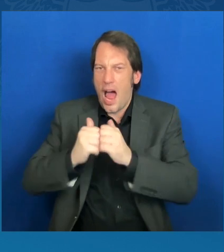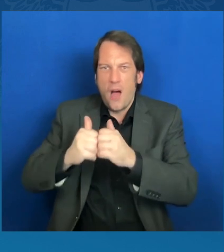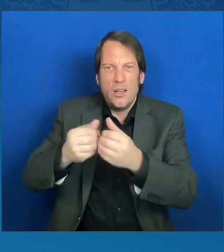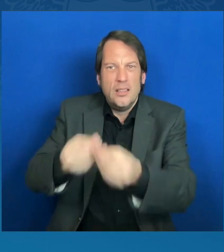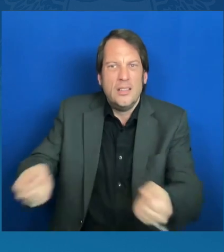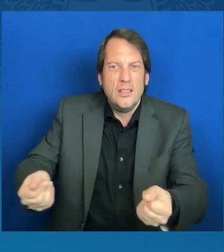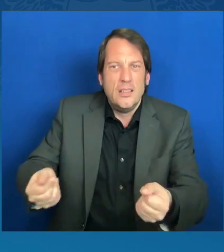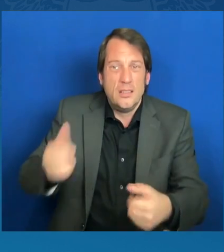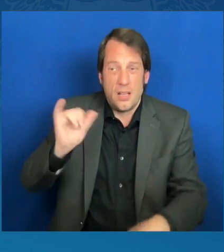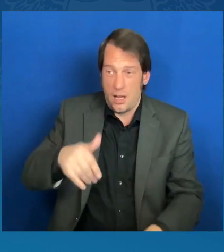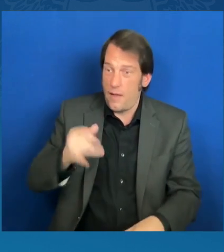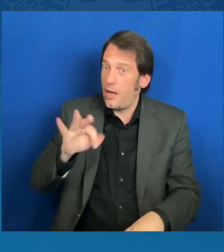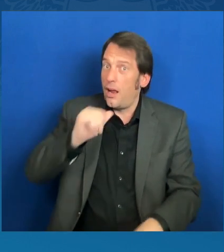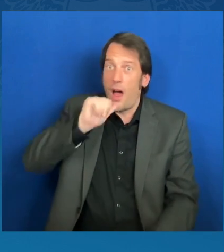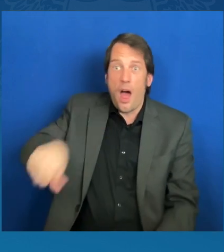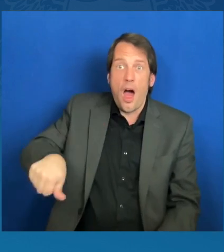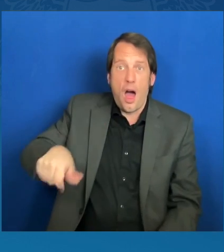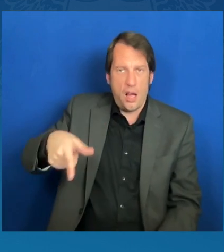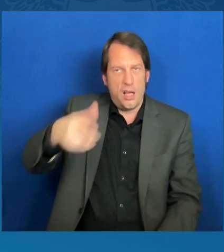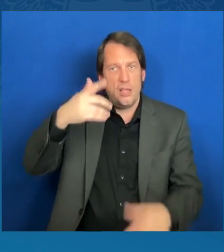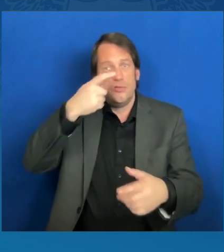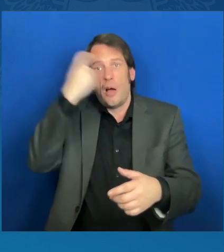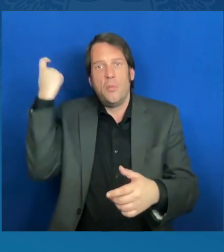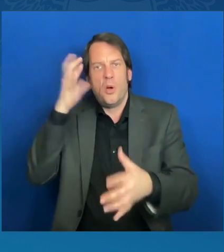in behaviors that are often unproductive.